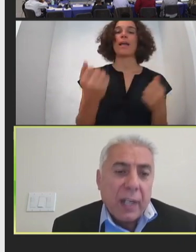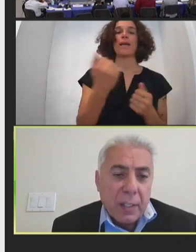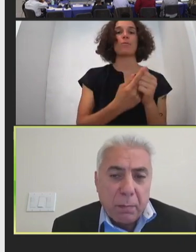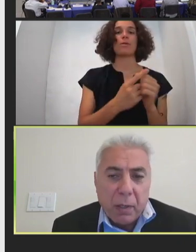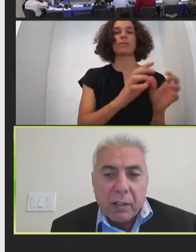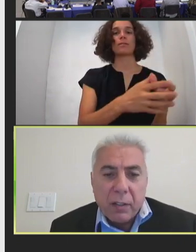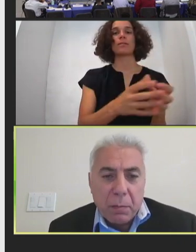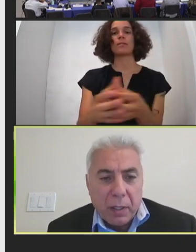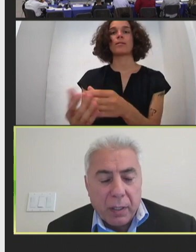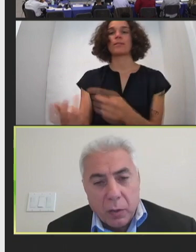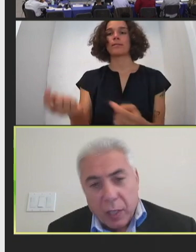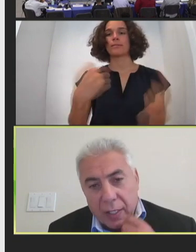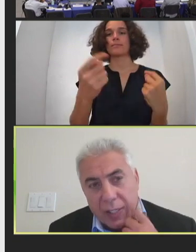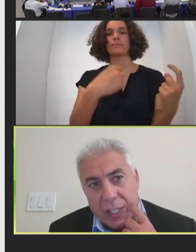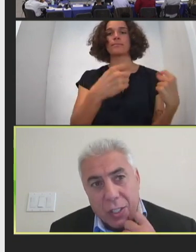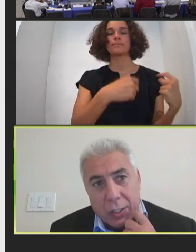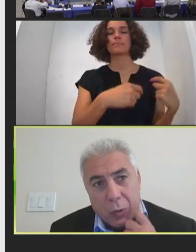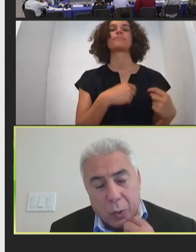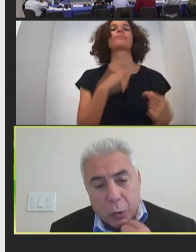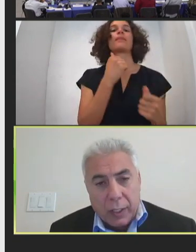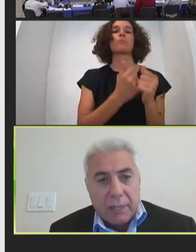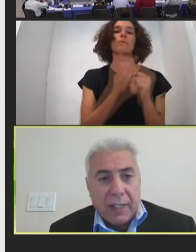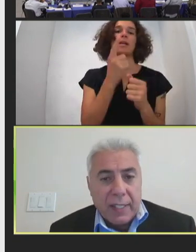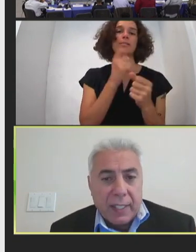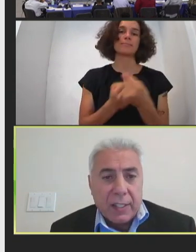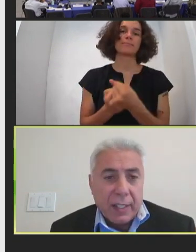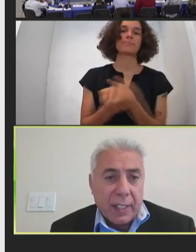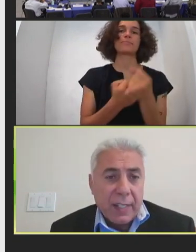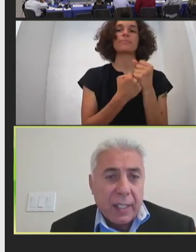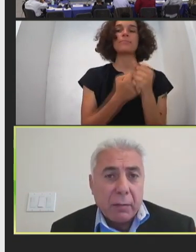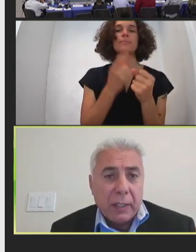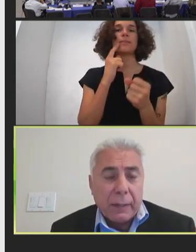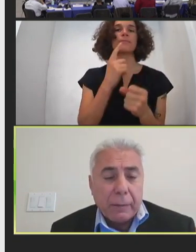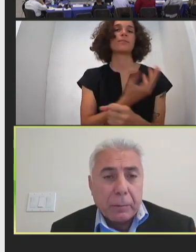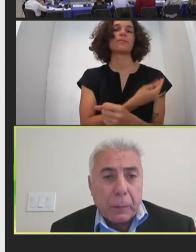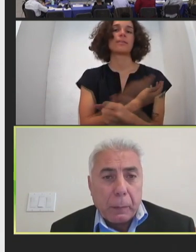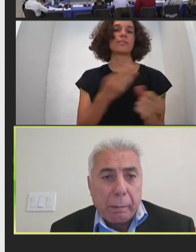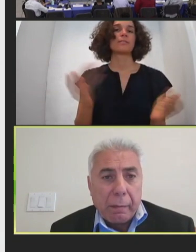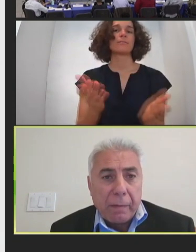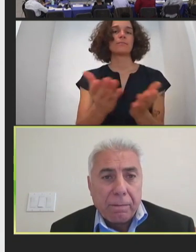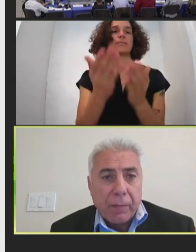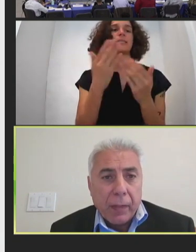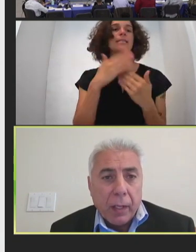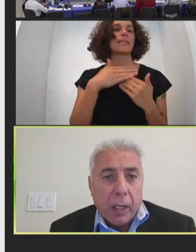health partners, organizations, in order to increase vaccination. Next slide, please.